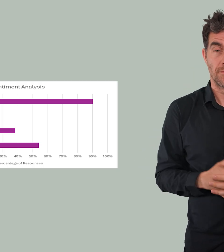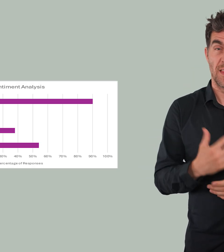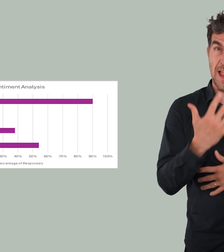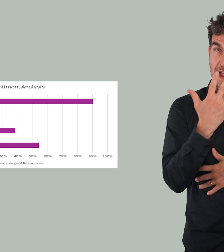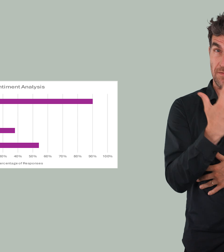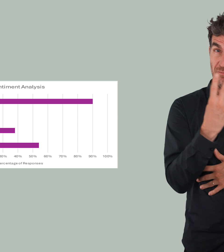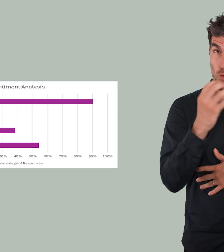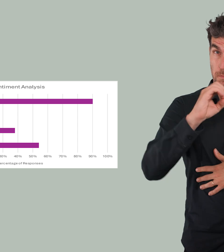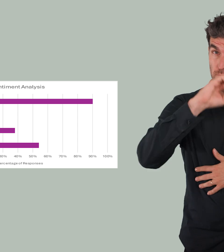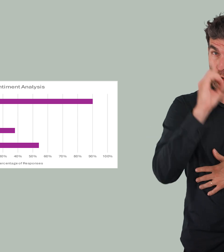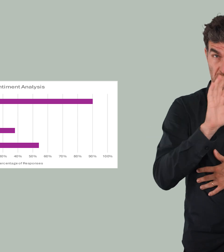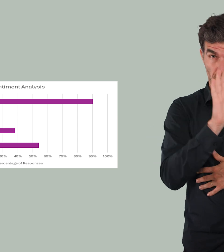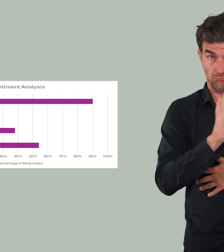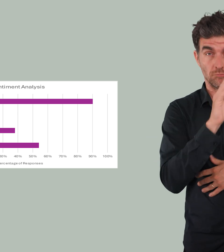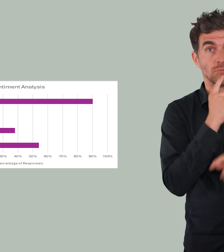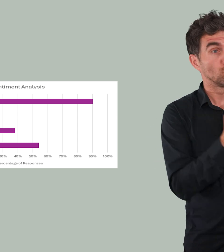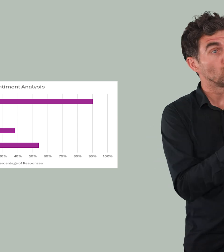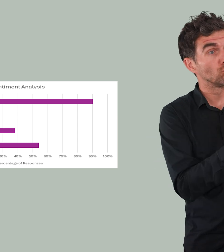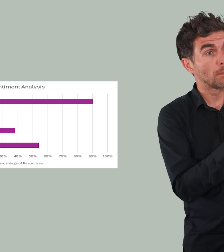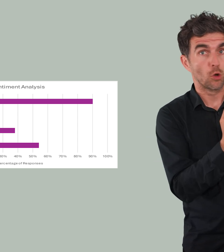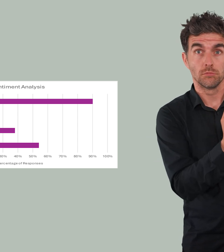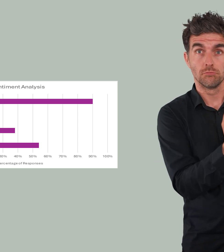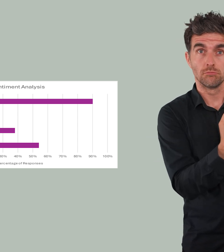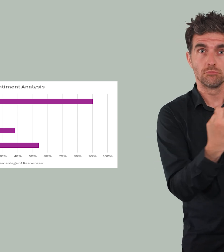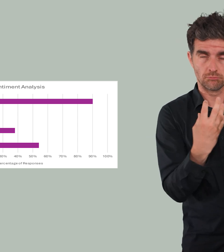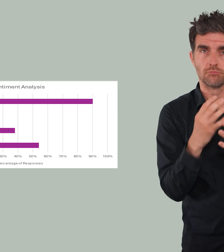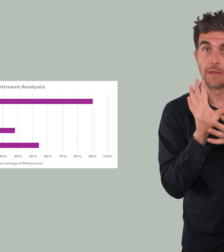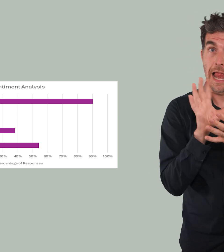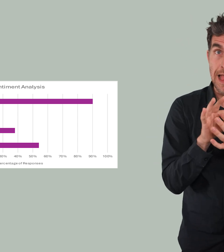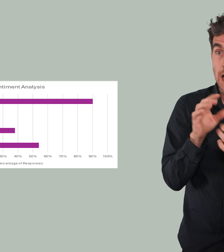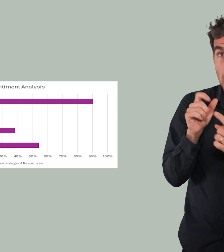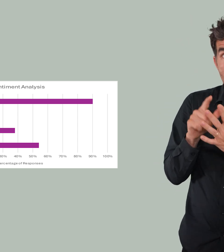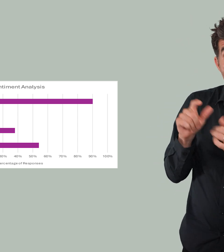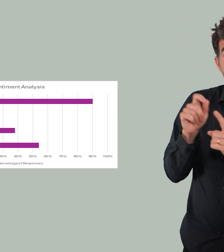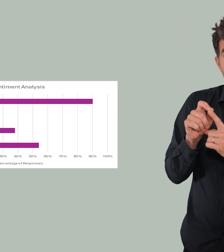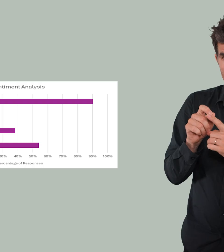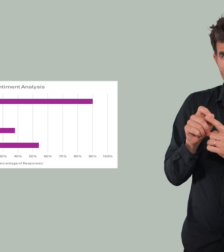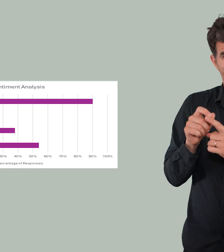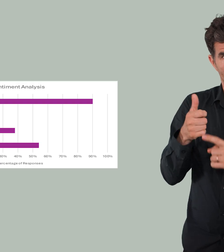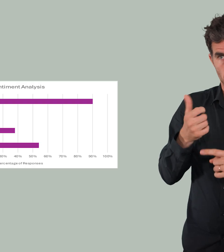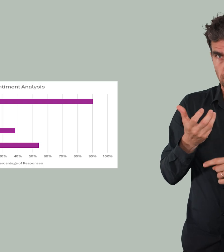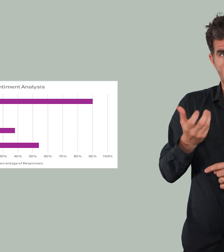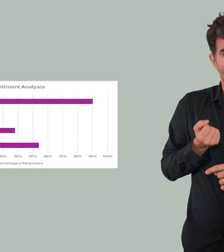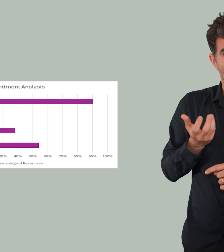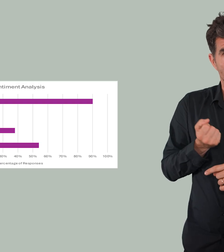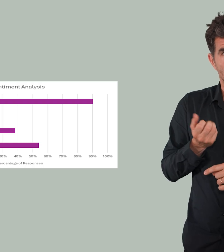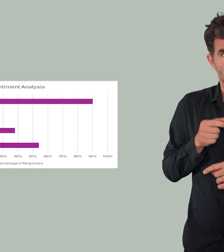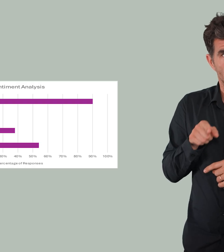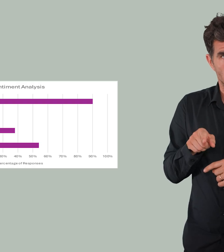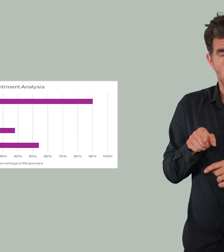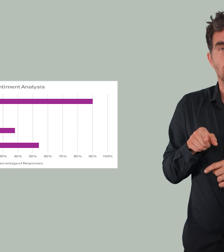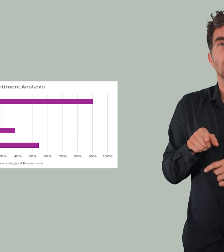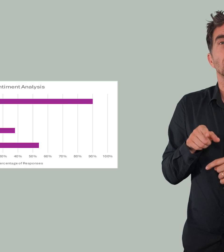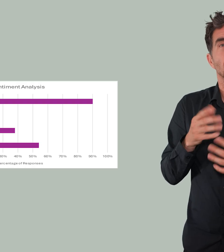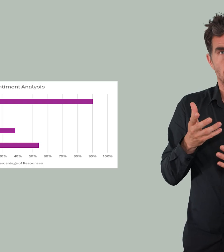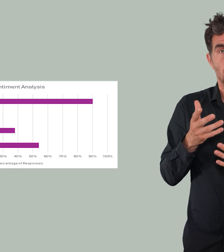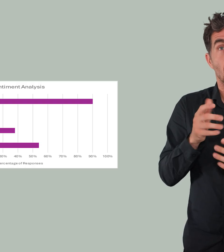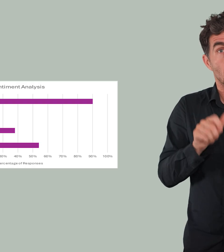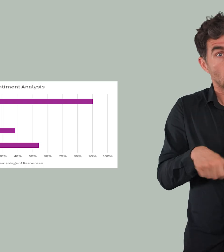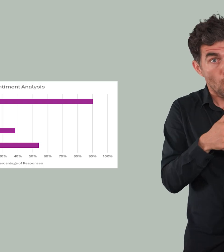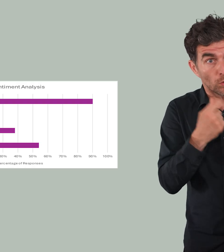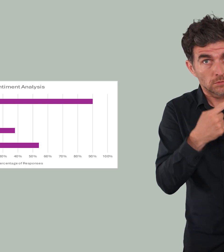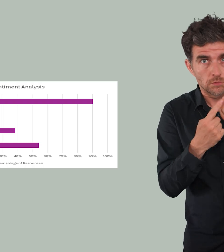Around 54% of responses relating to PIP as a benefit (the support it provides)